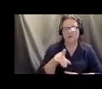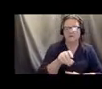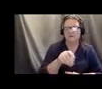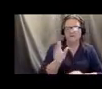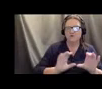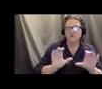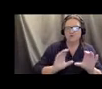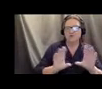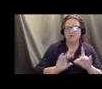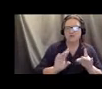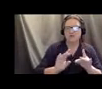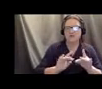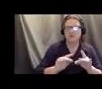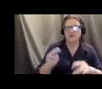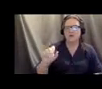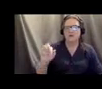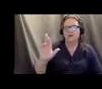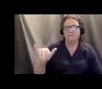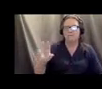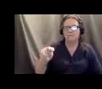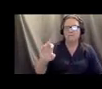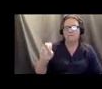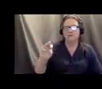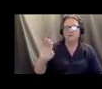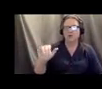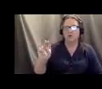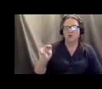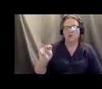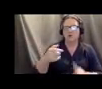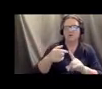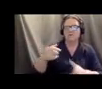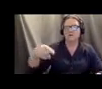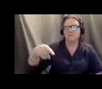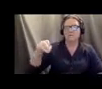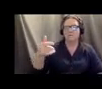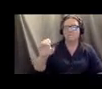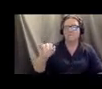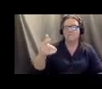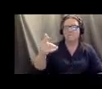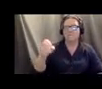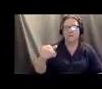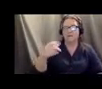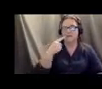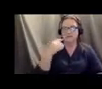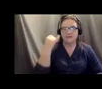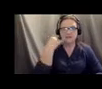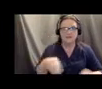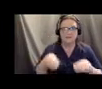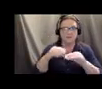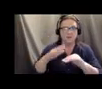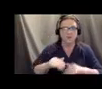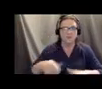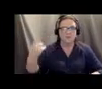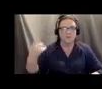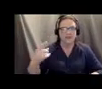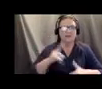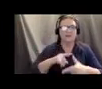I have Mary Newman coming in from passages saying there are more than one area of passages.